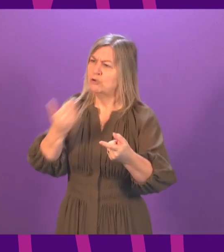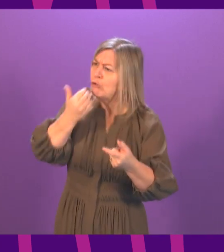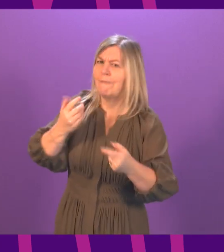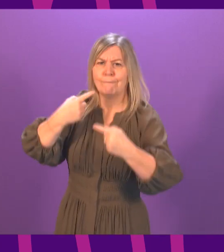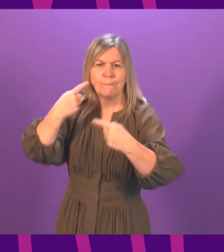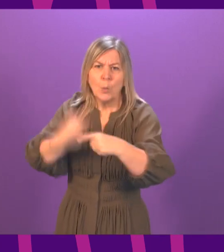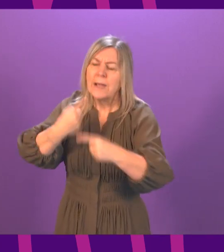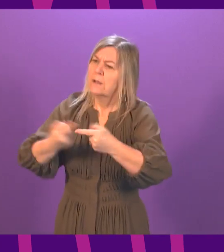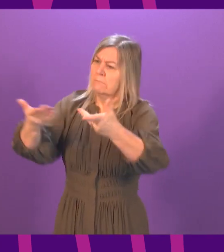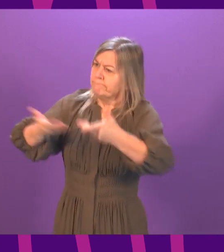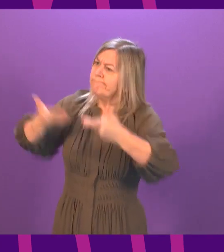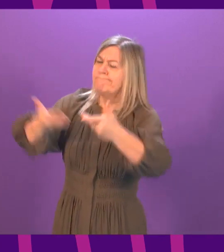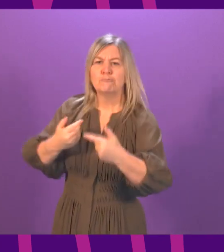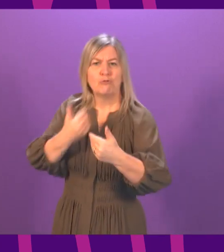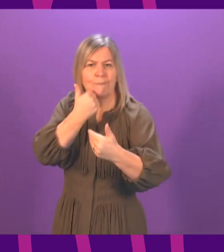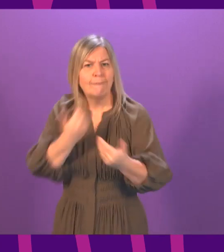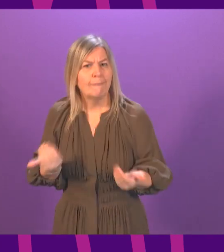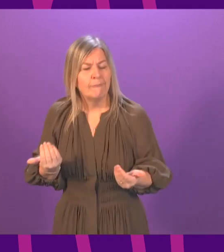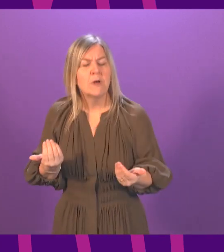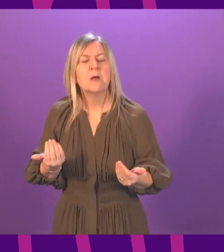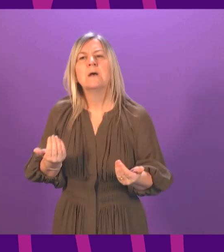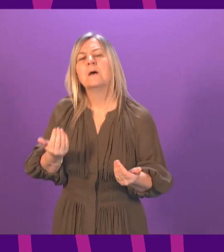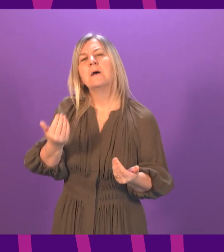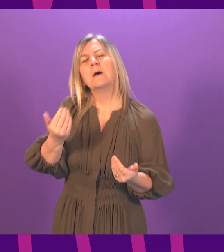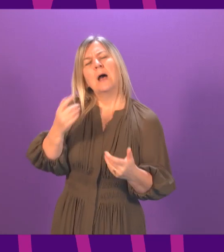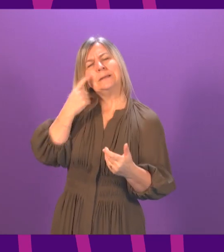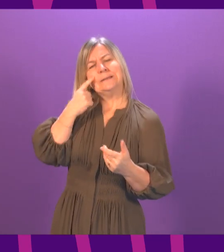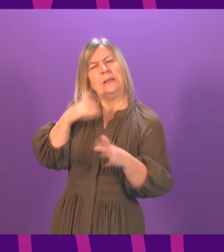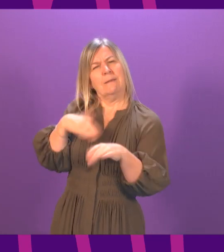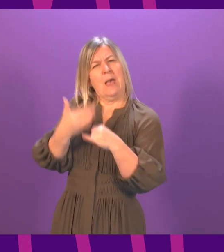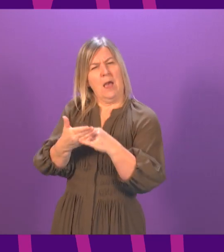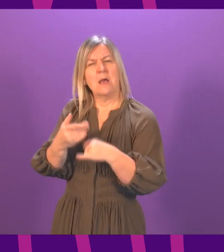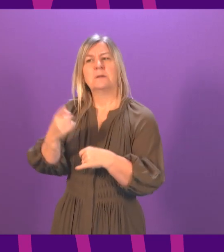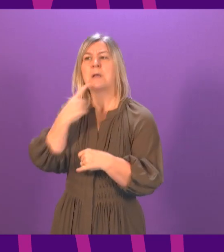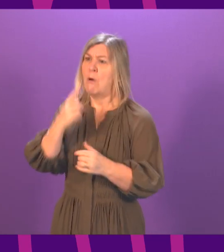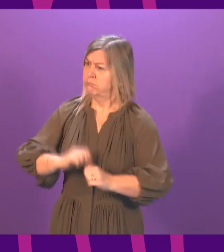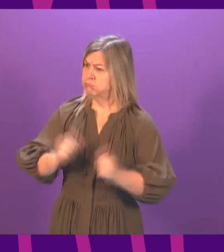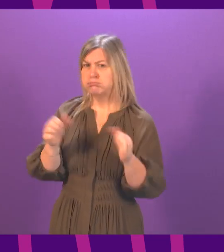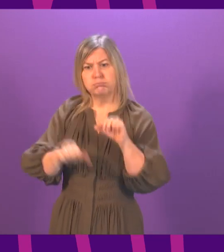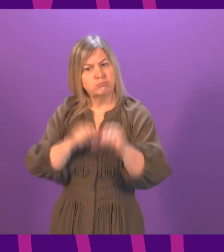at the end of last week that he thought that great progress had been made last week on vaccinators